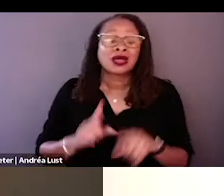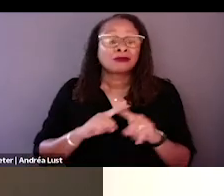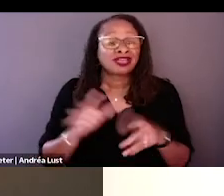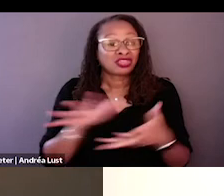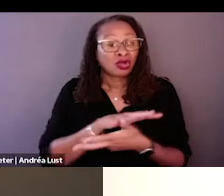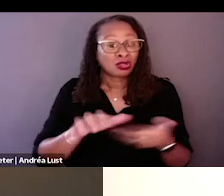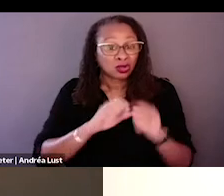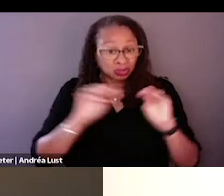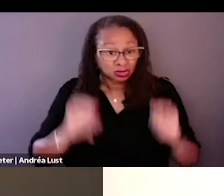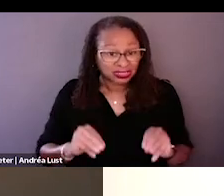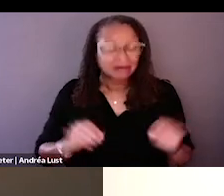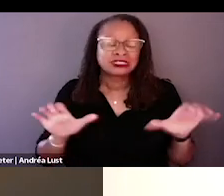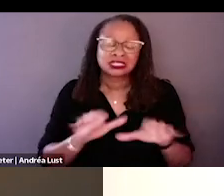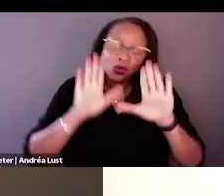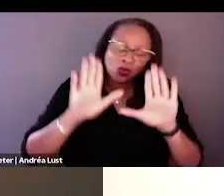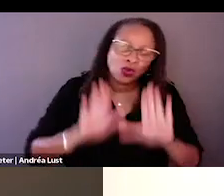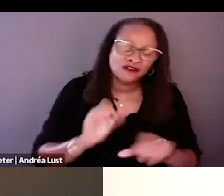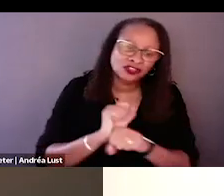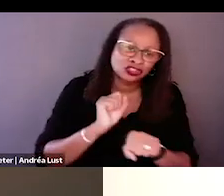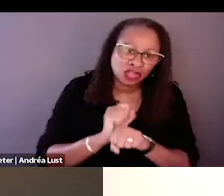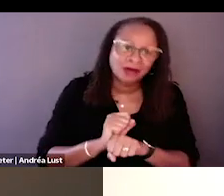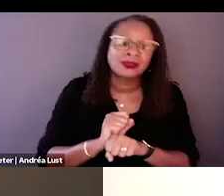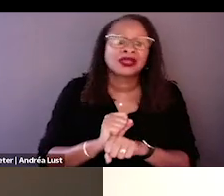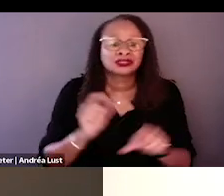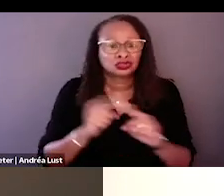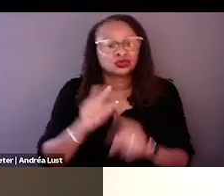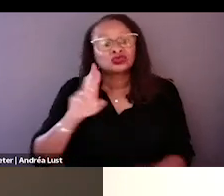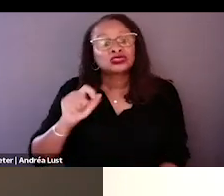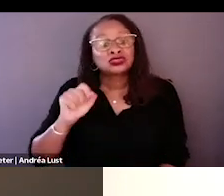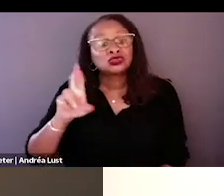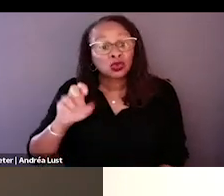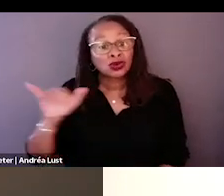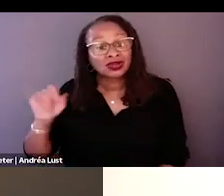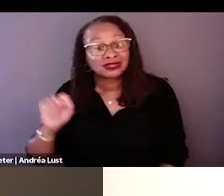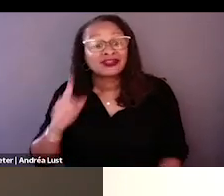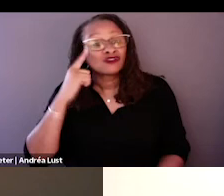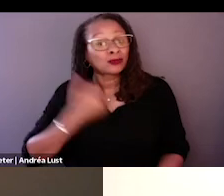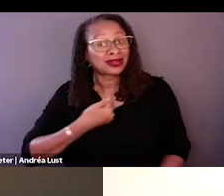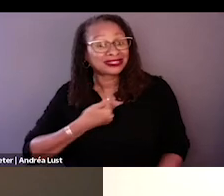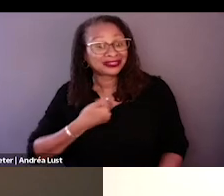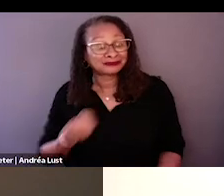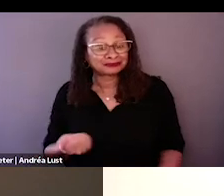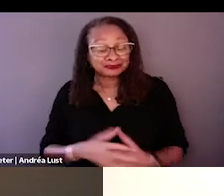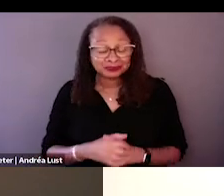What do we know about her? Bianca Stigter: Not a lot. We don't know her name.